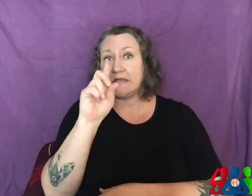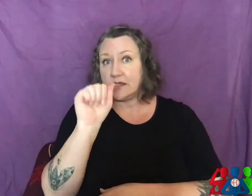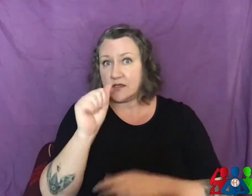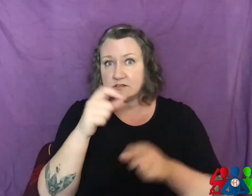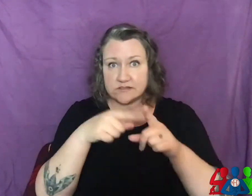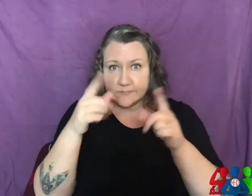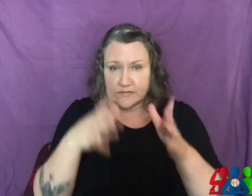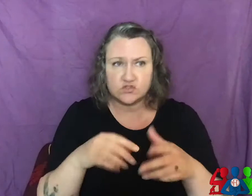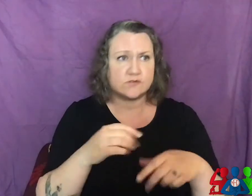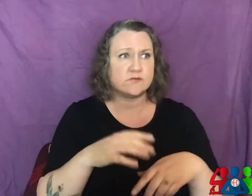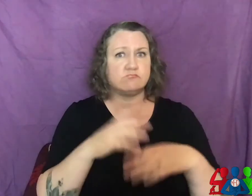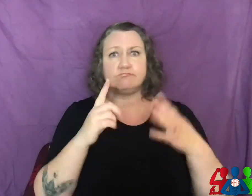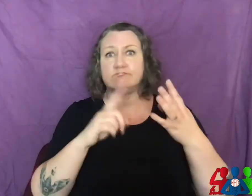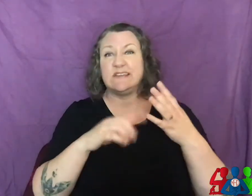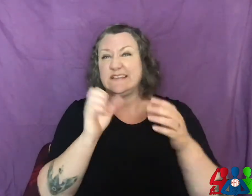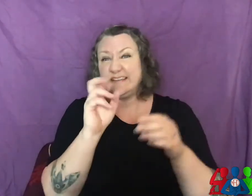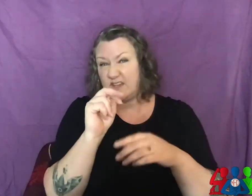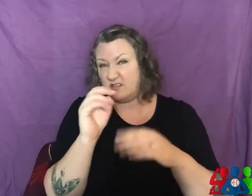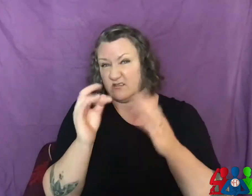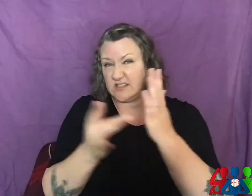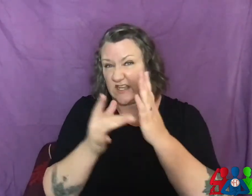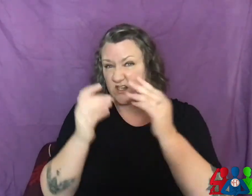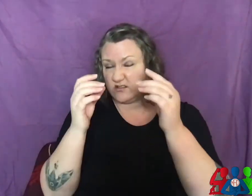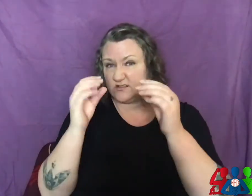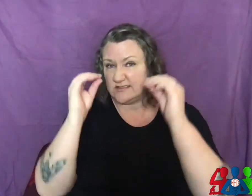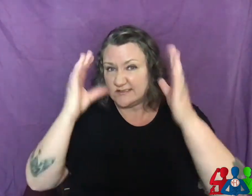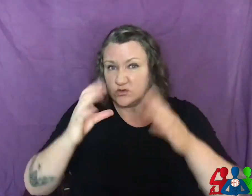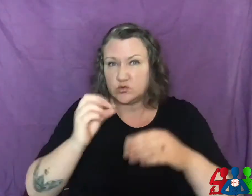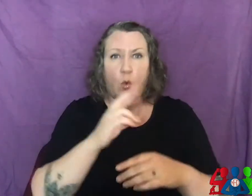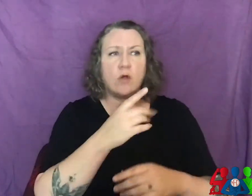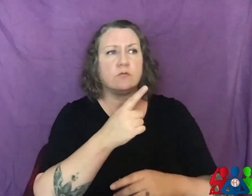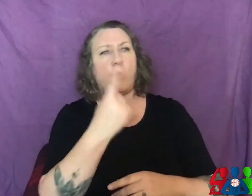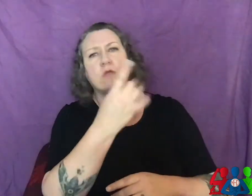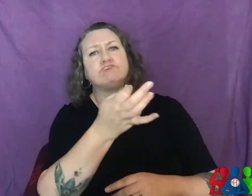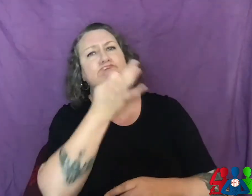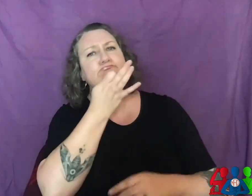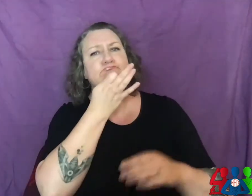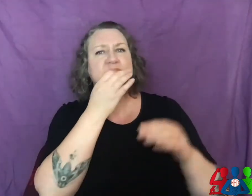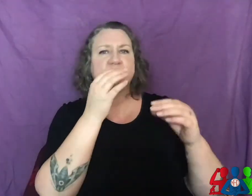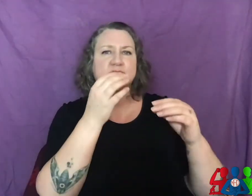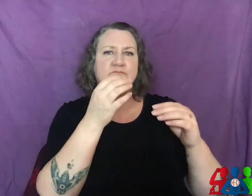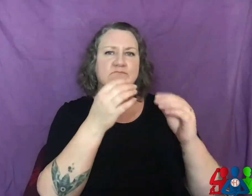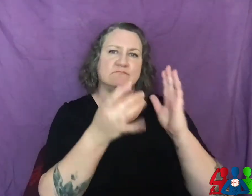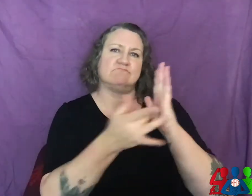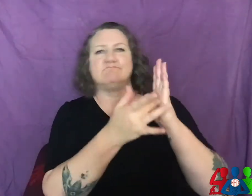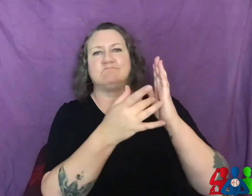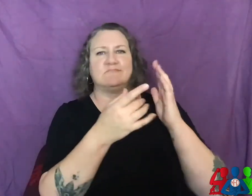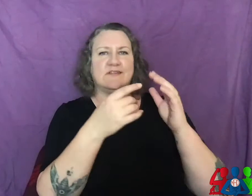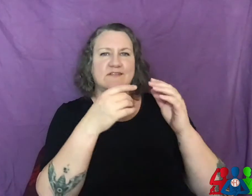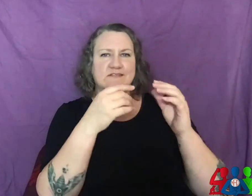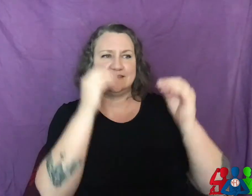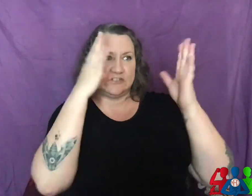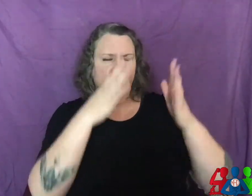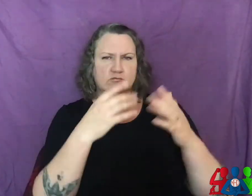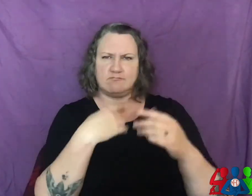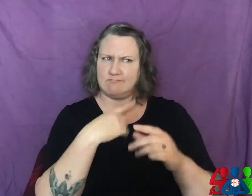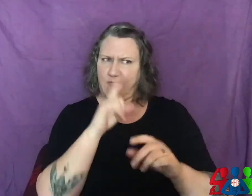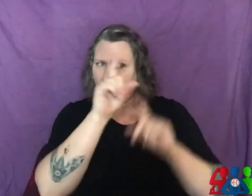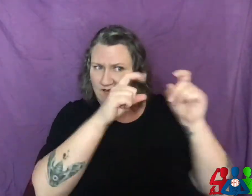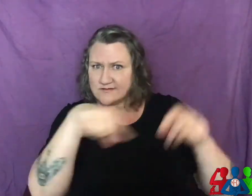your media specialists, even a technical teacher or somebody that you know who is skilled in